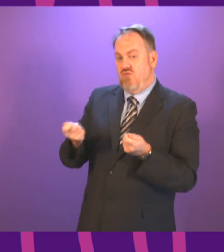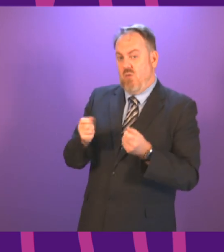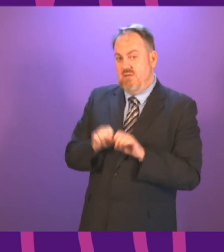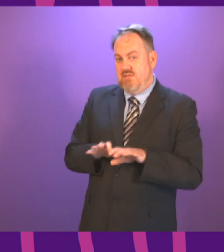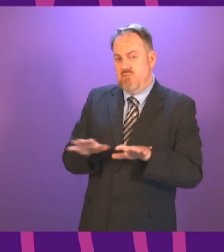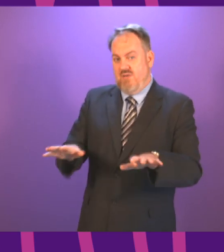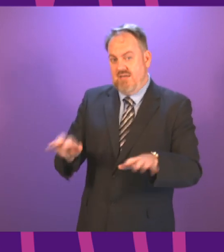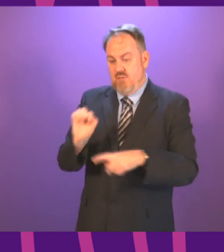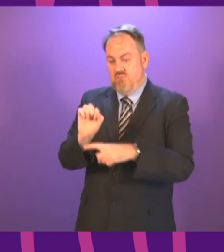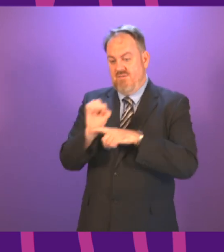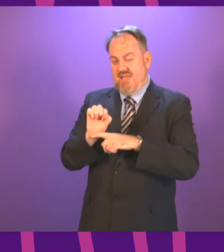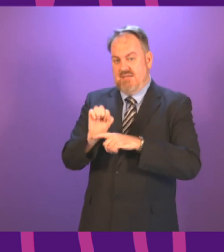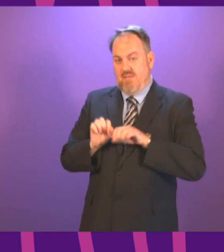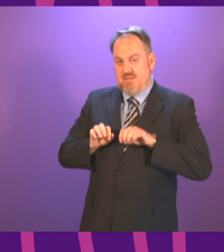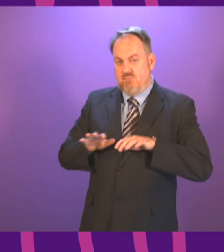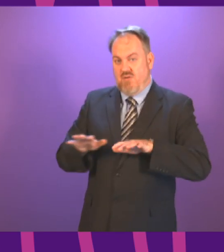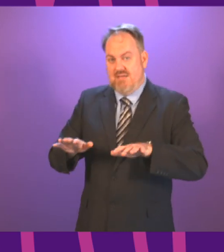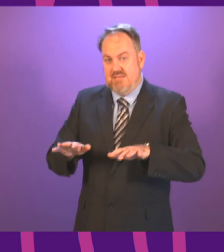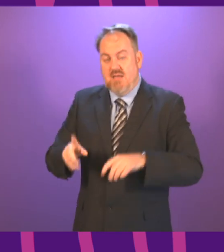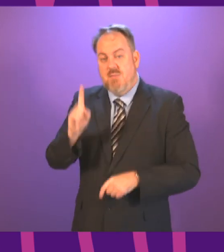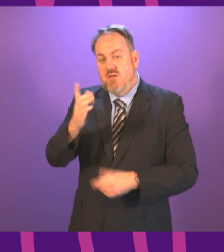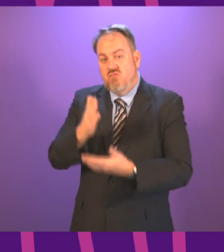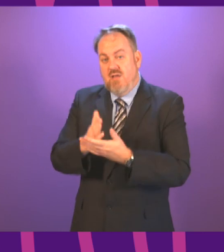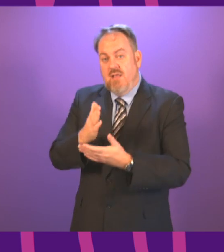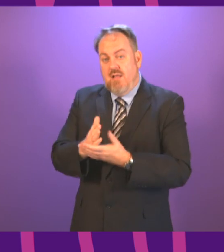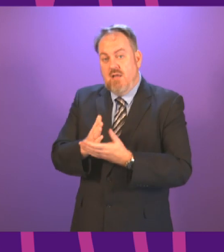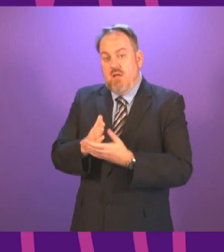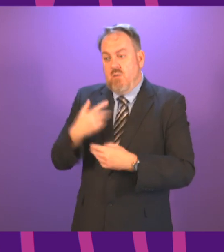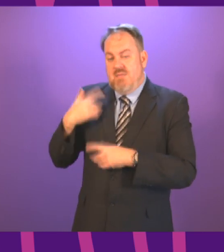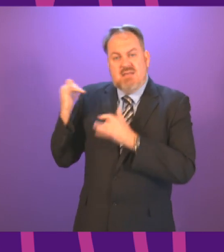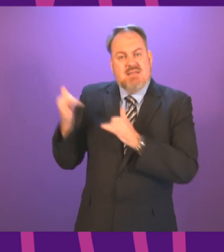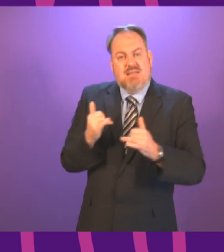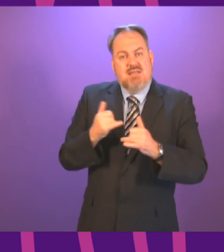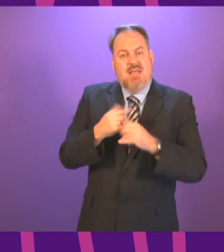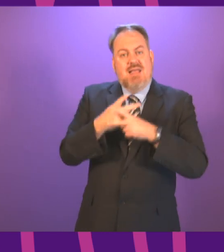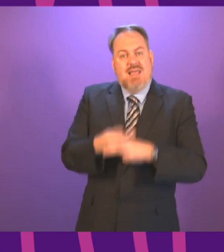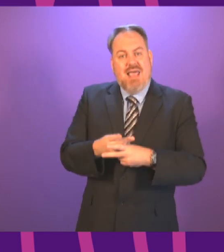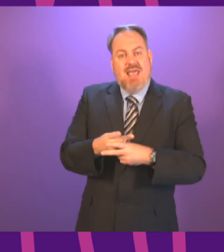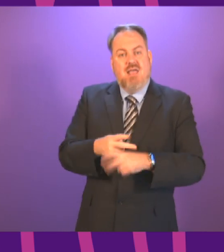We have all fought hard for regular testing of groups including NHS workers and care home